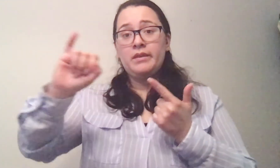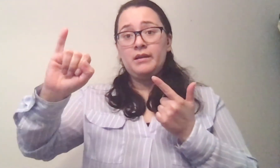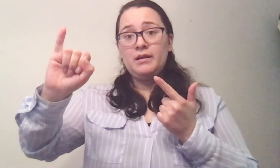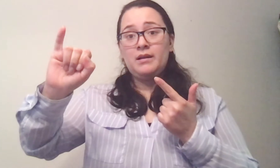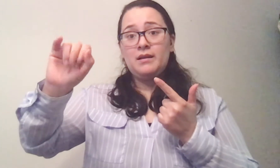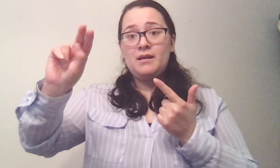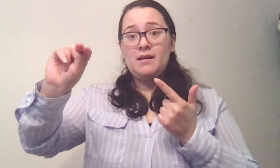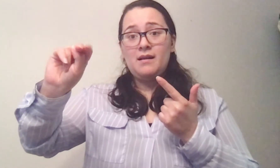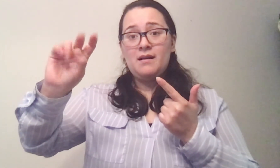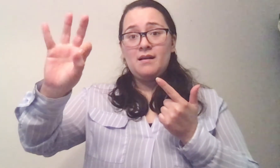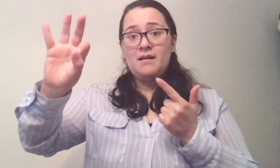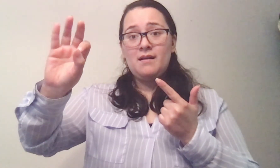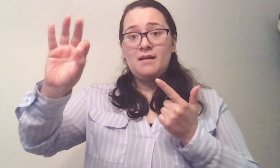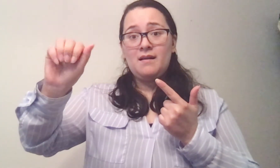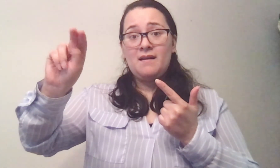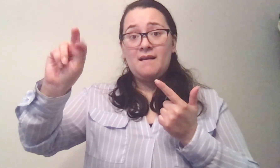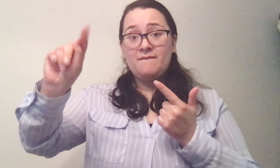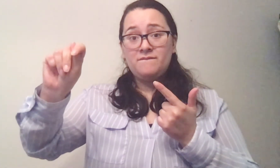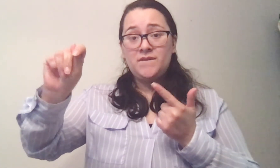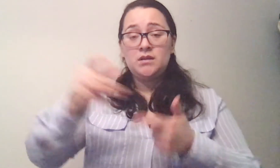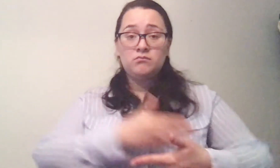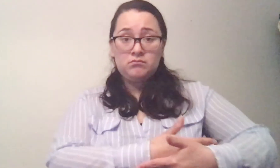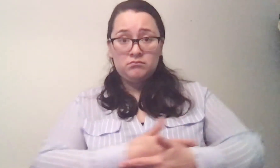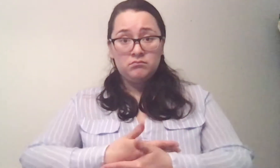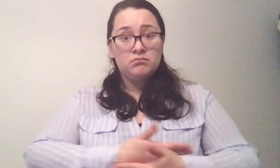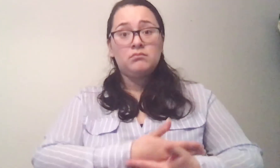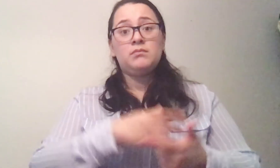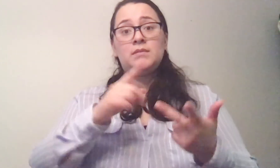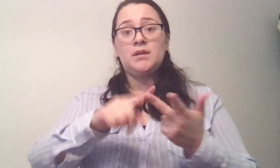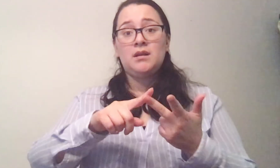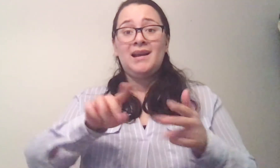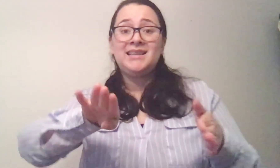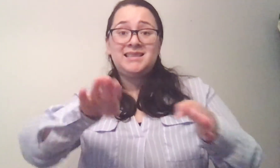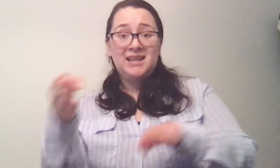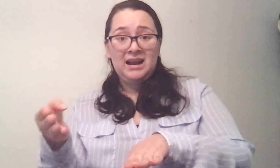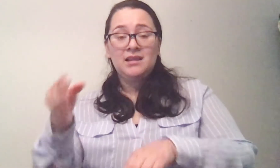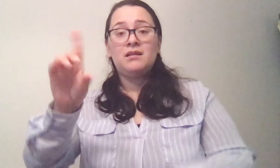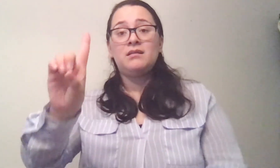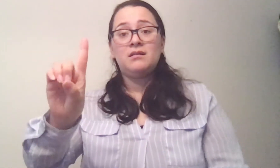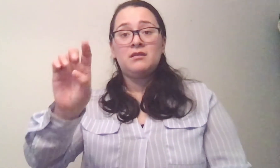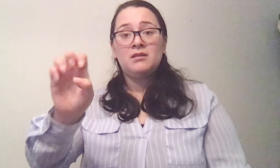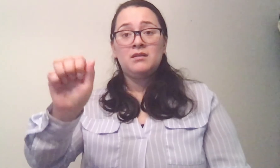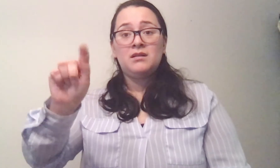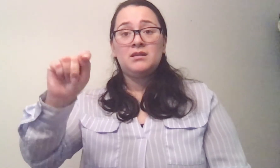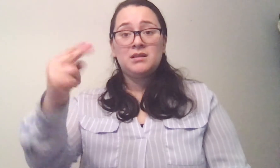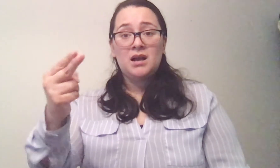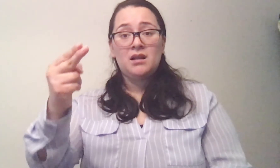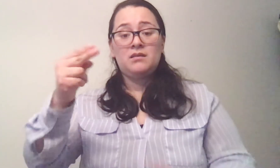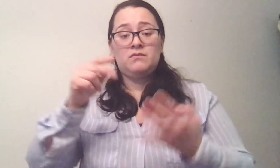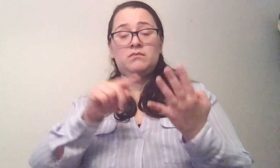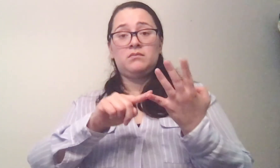Infant Death